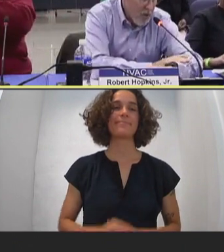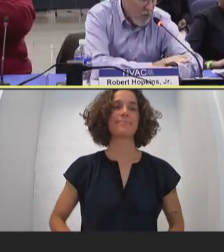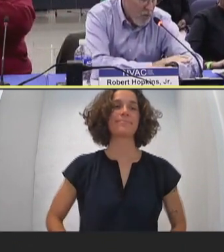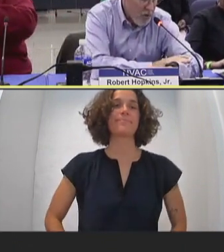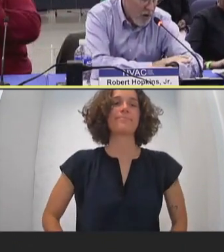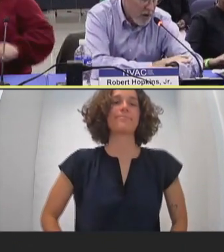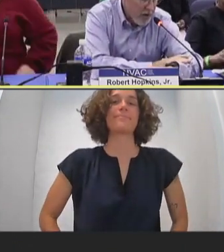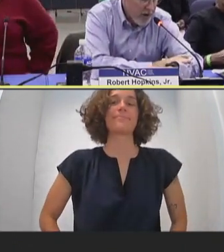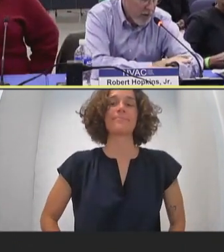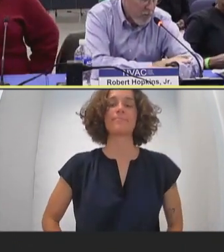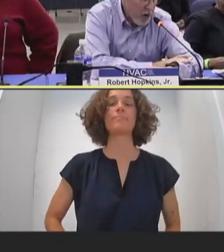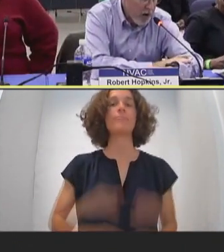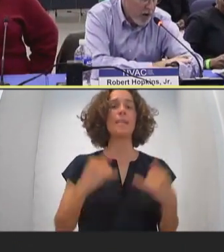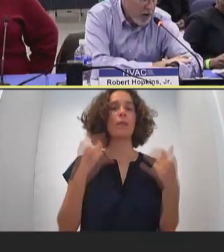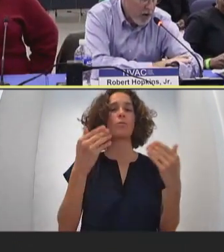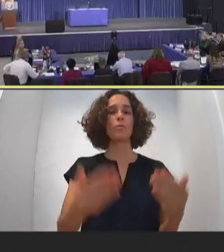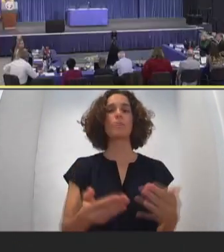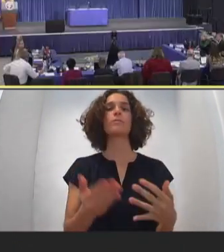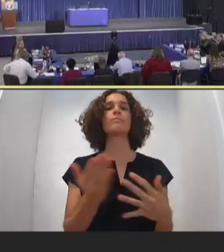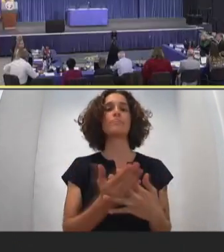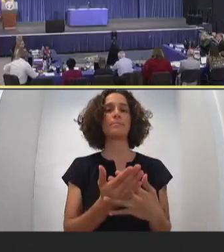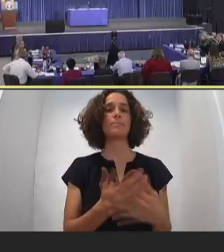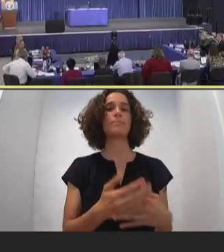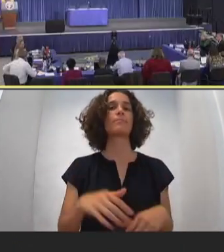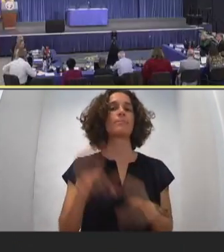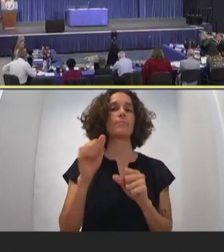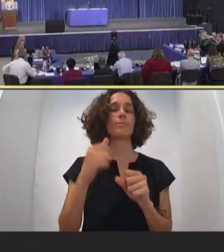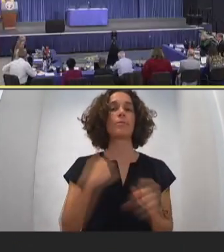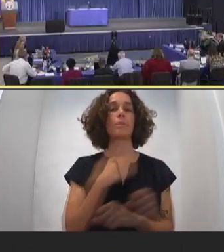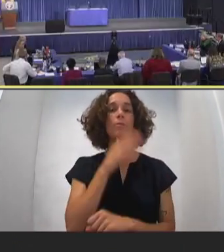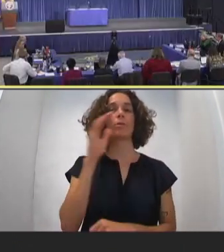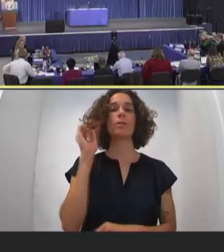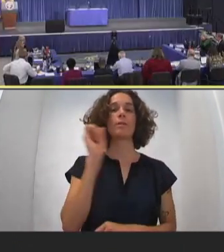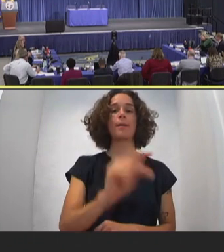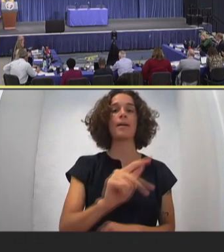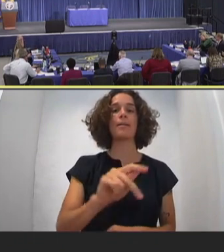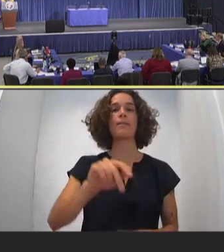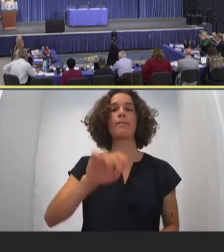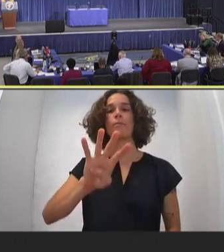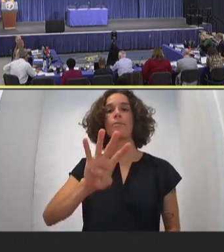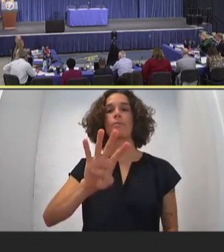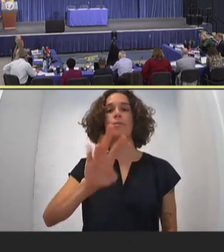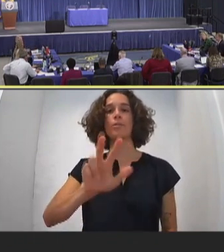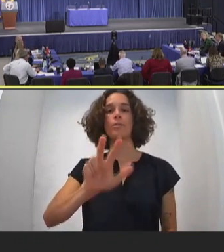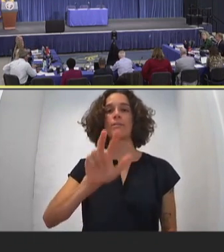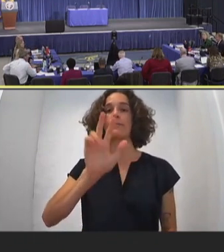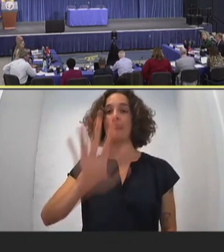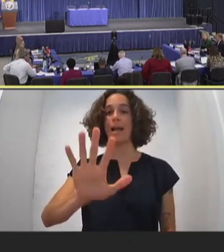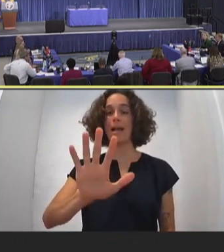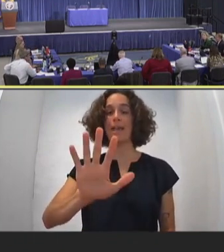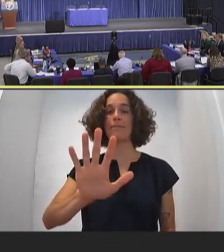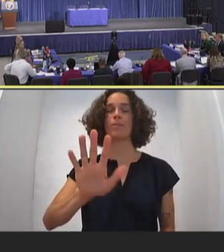We're now going to take a break. We will come back at 4:35 p.m. and start our last